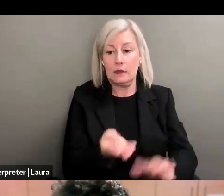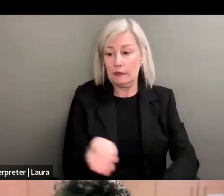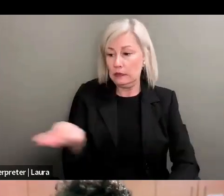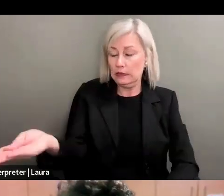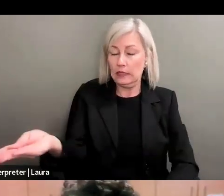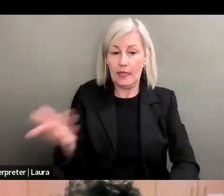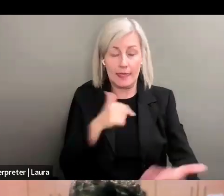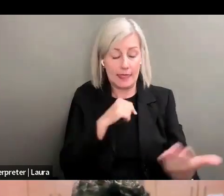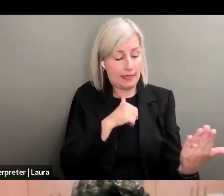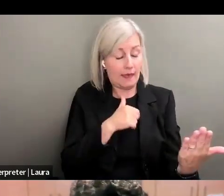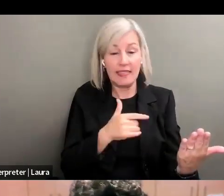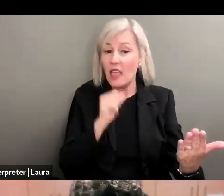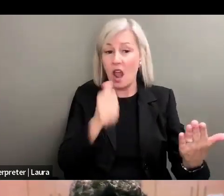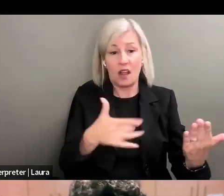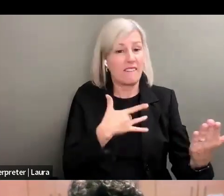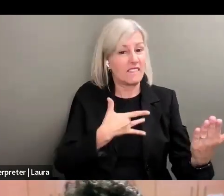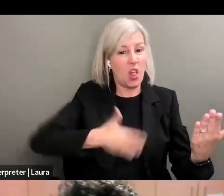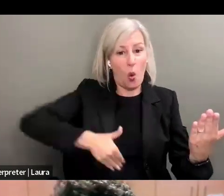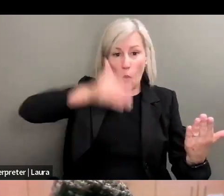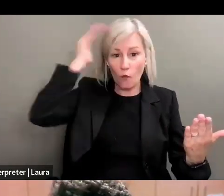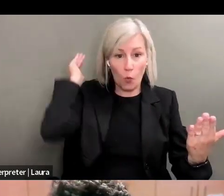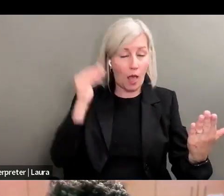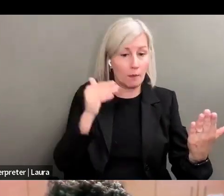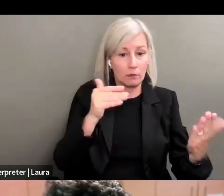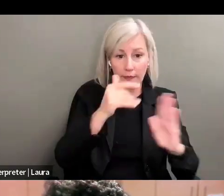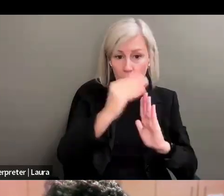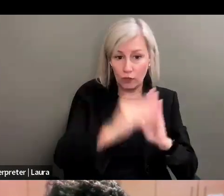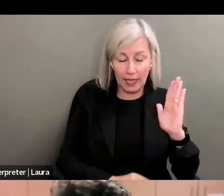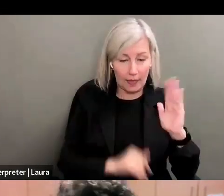going to feel super overwhelmed with completing this and they're going to be